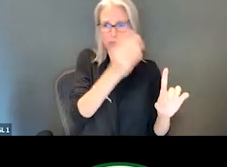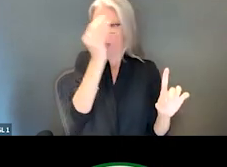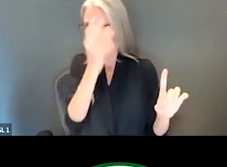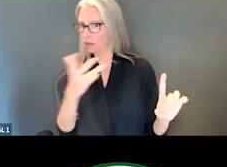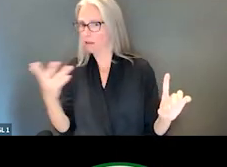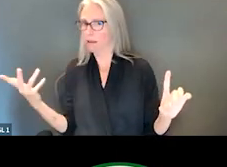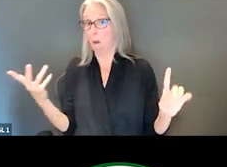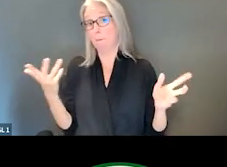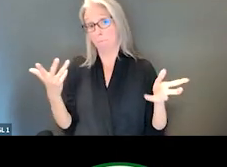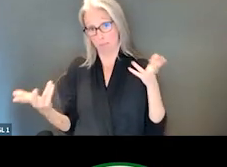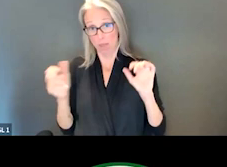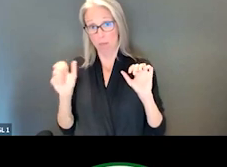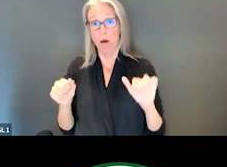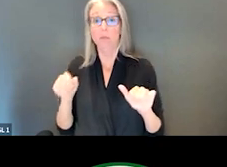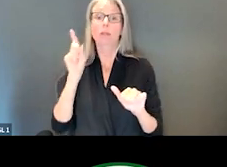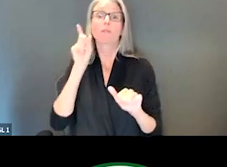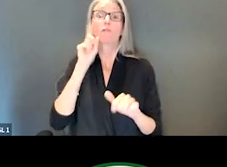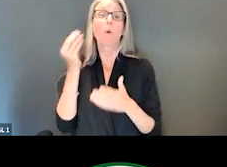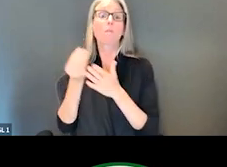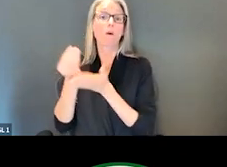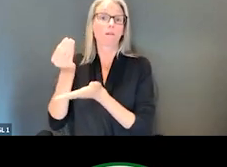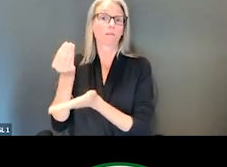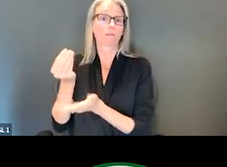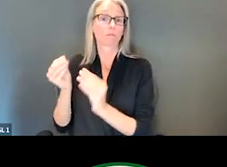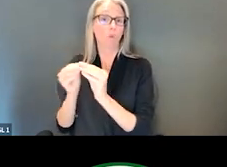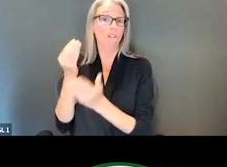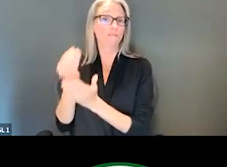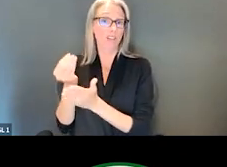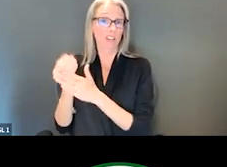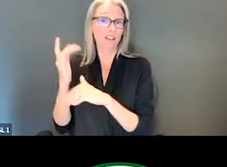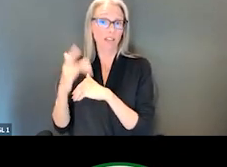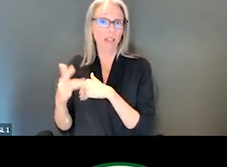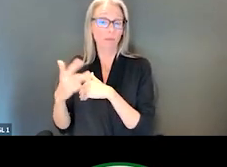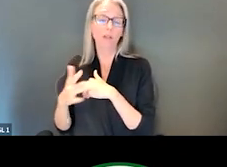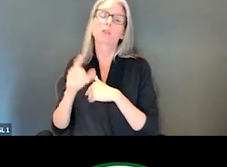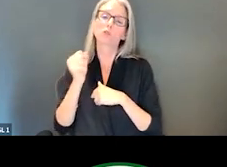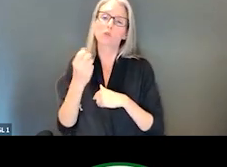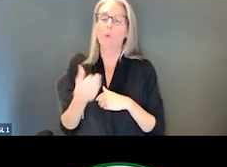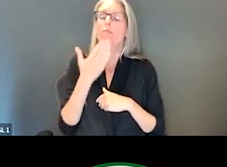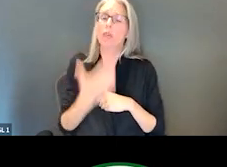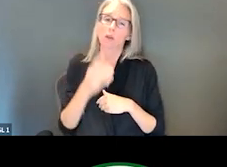Okay, that's it for me. Thanks back to you, Alison.